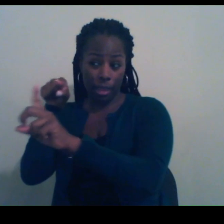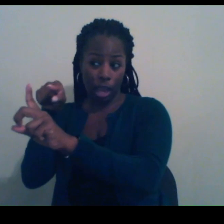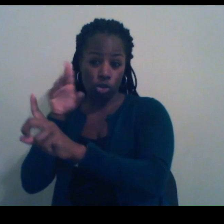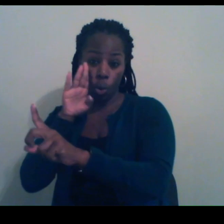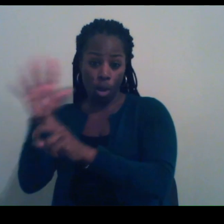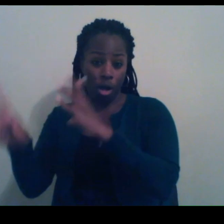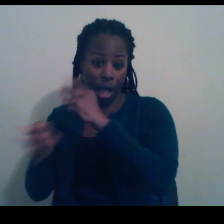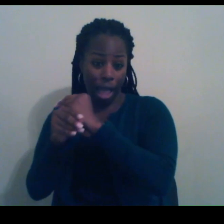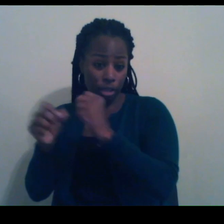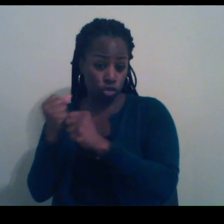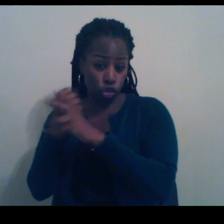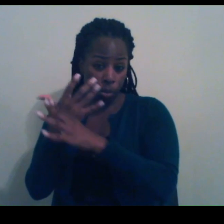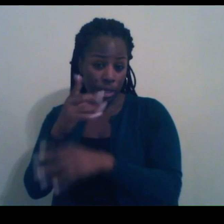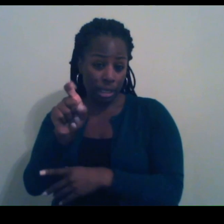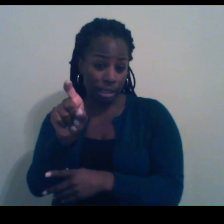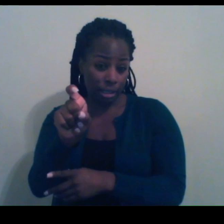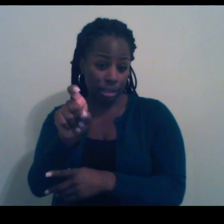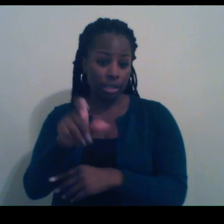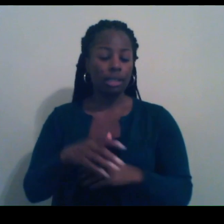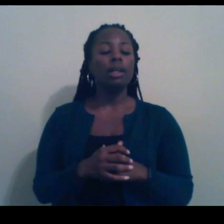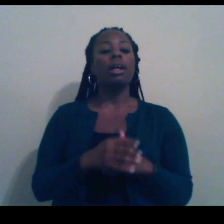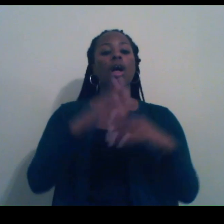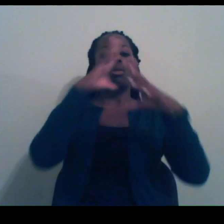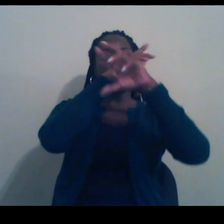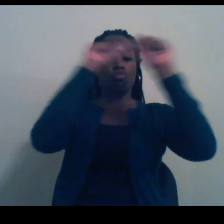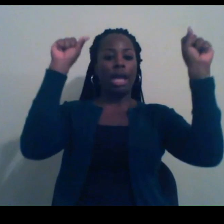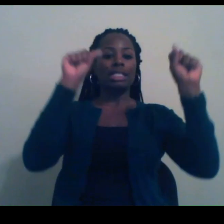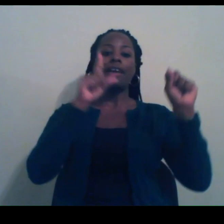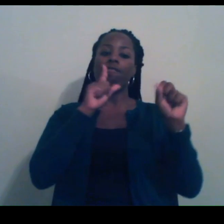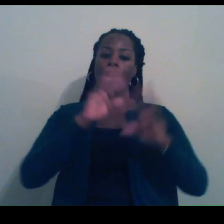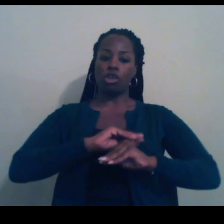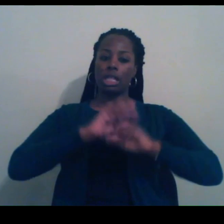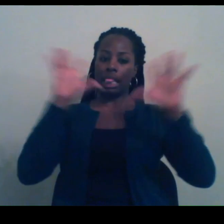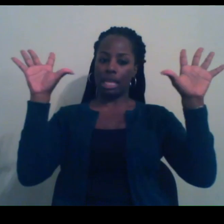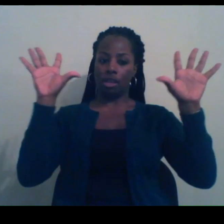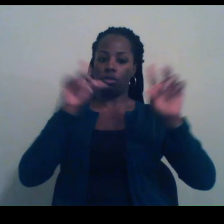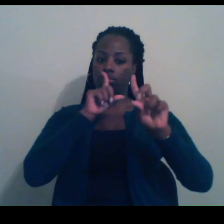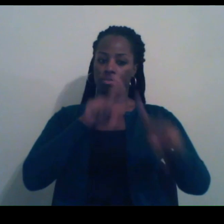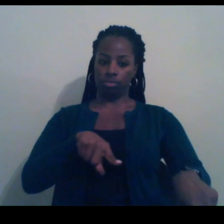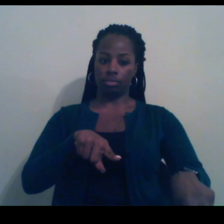the president's very clear we're we're going to follow the facts and listen to